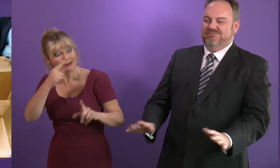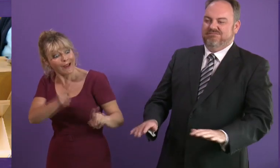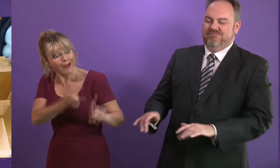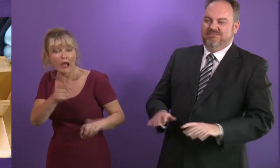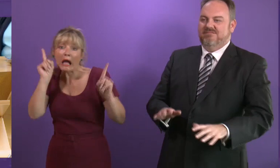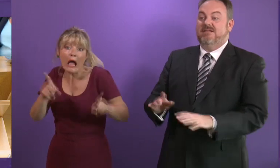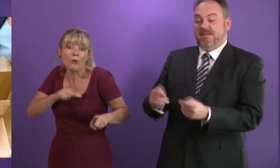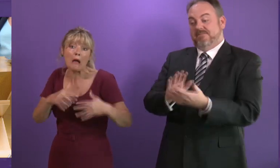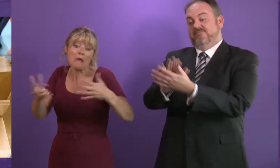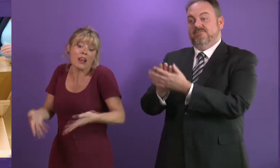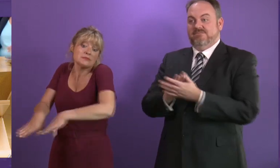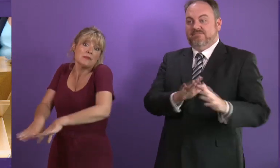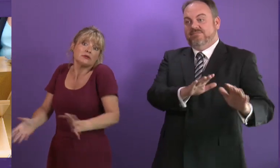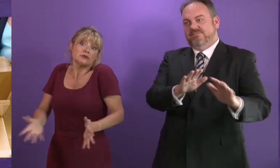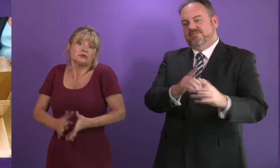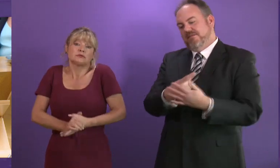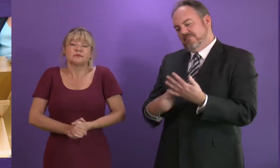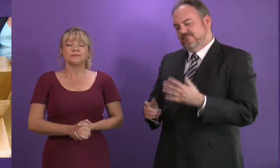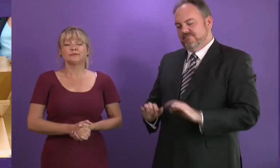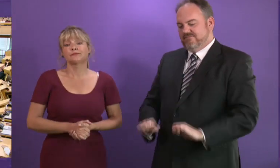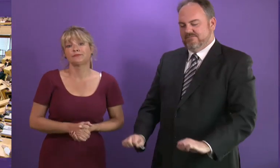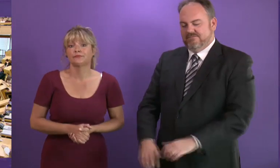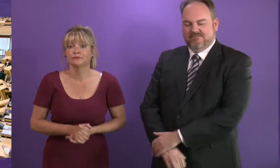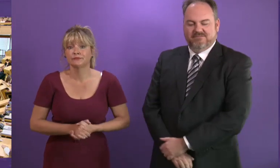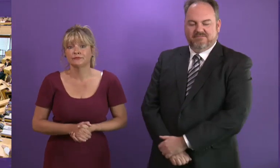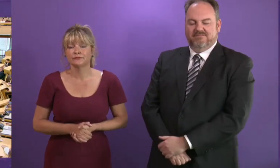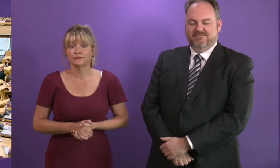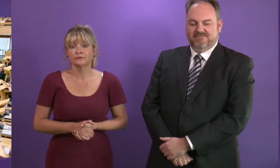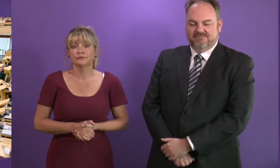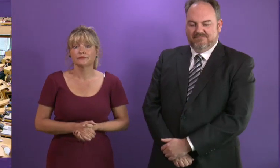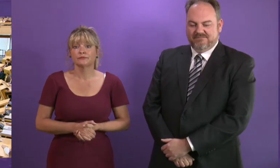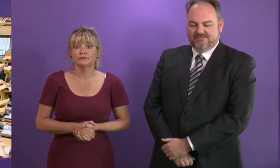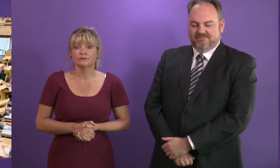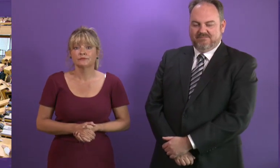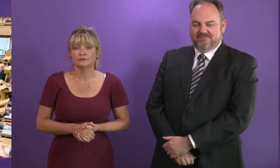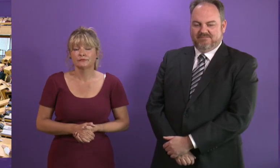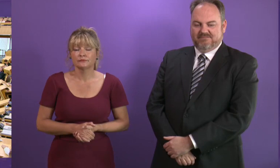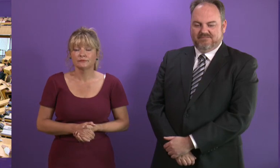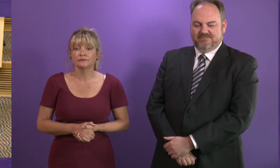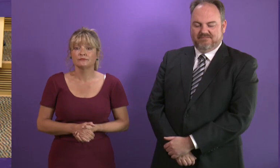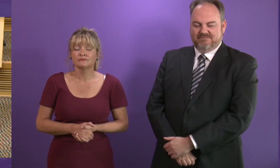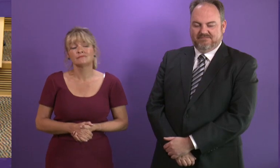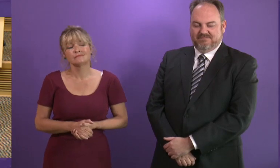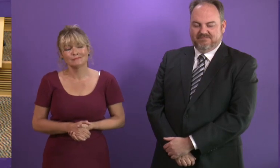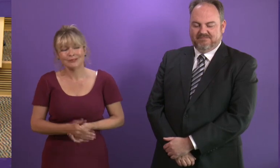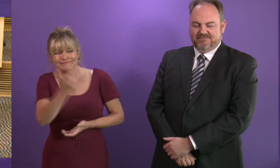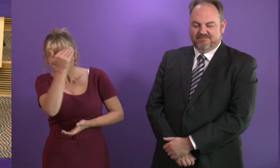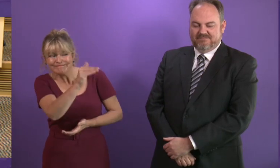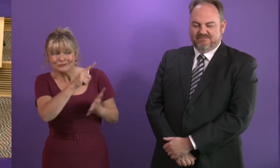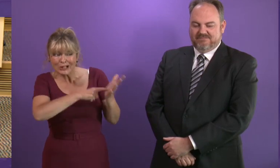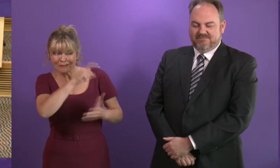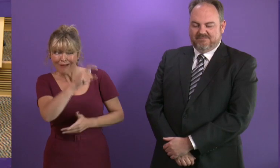I remind Jackson Carlaw that the Children and Young People (Scotland) Act 2014 was passed